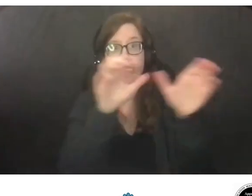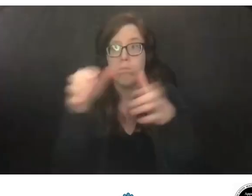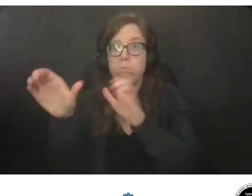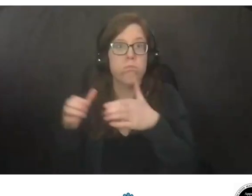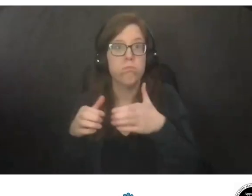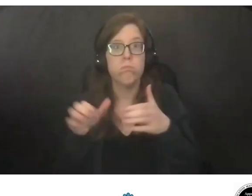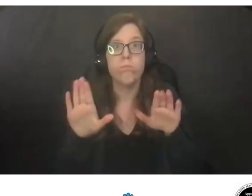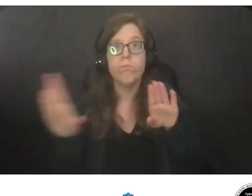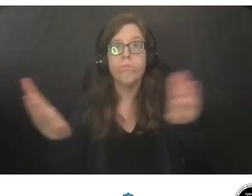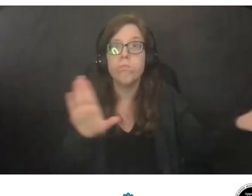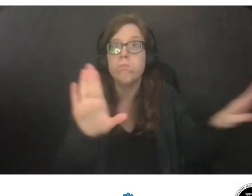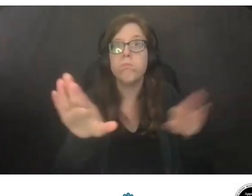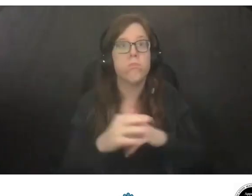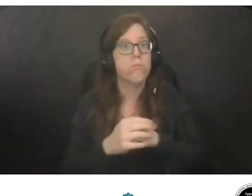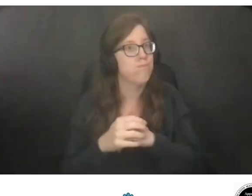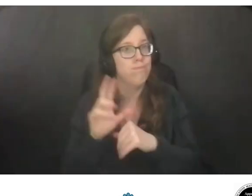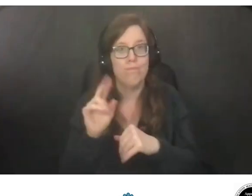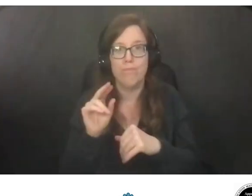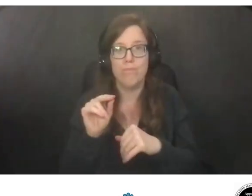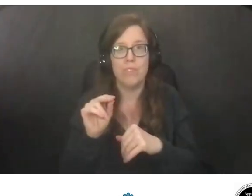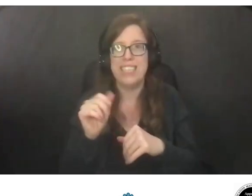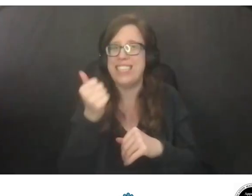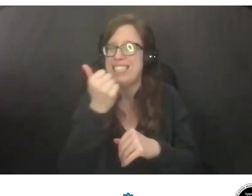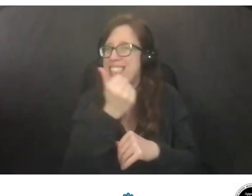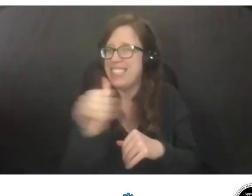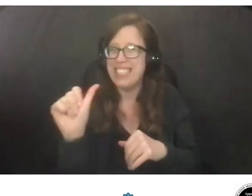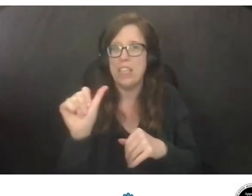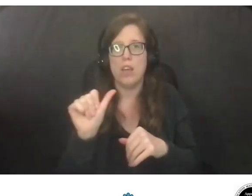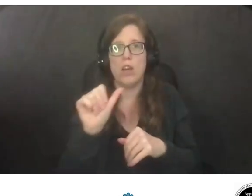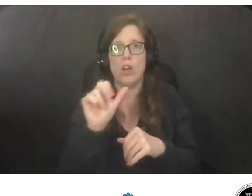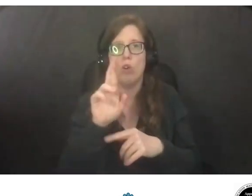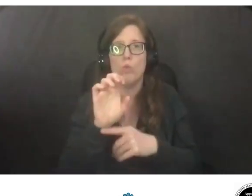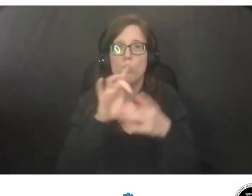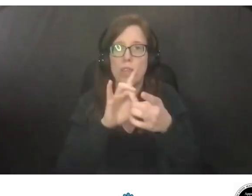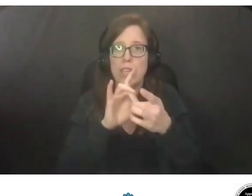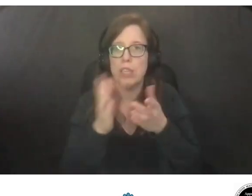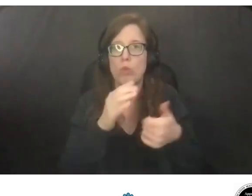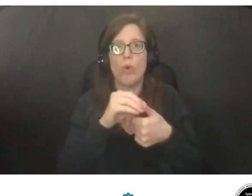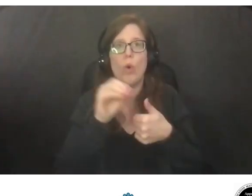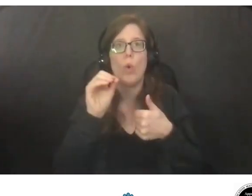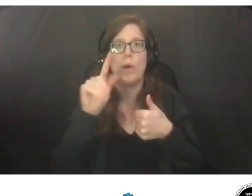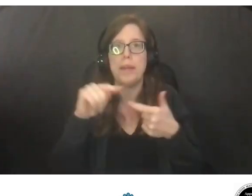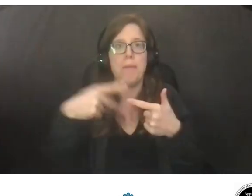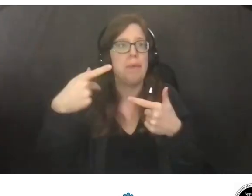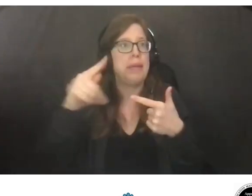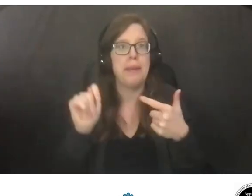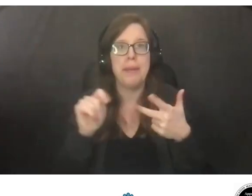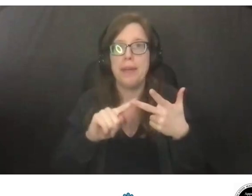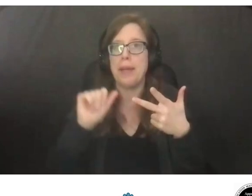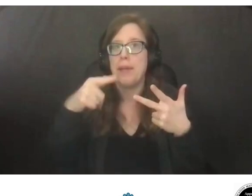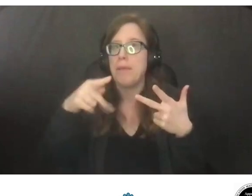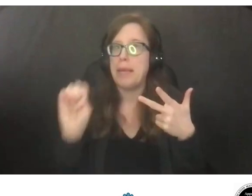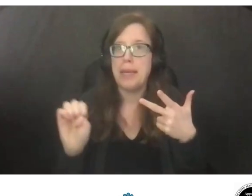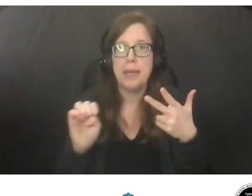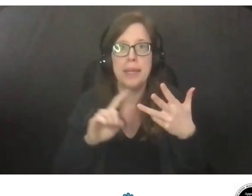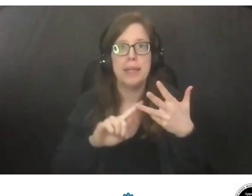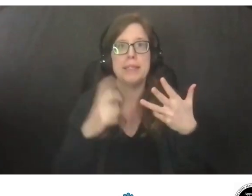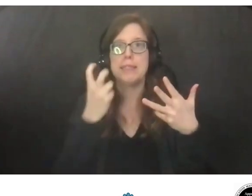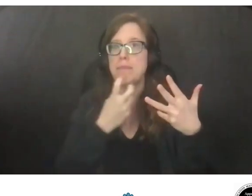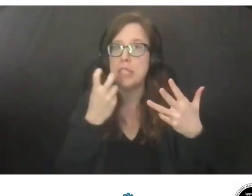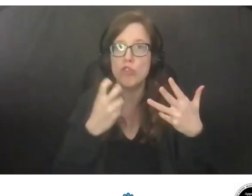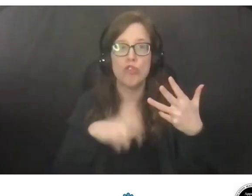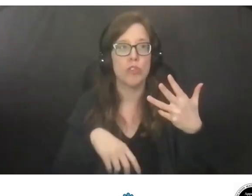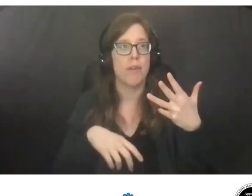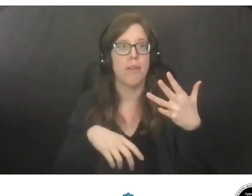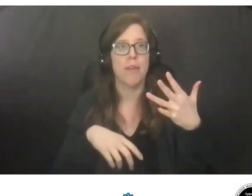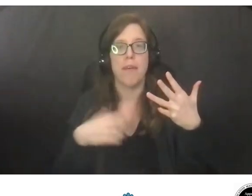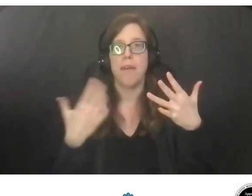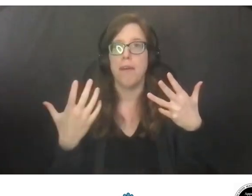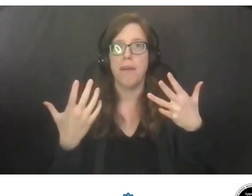We're talking any related service that's involved: OT, PT, APE [Adaptive Physical Education], Speech.